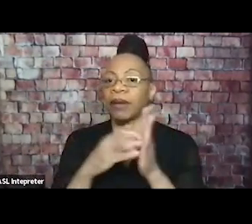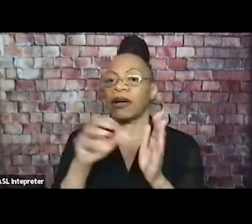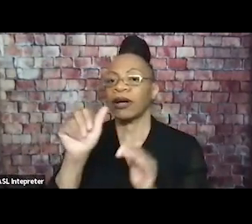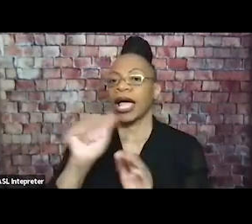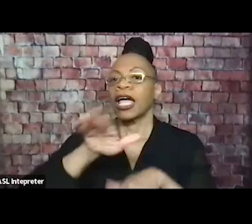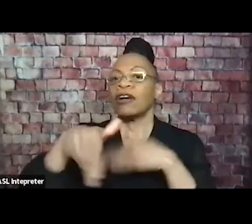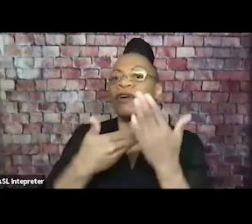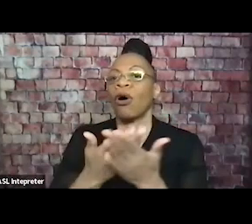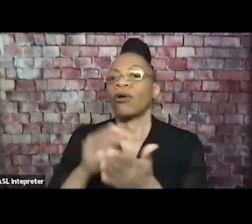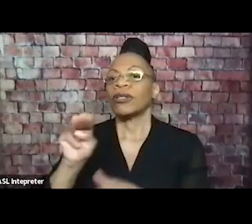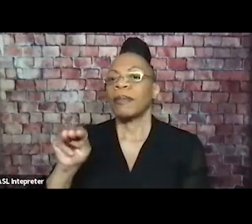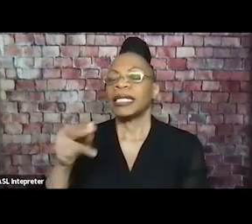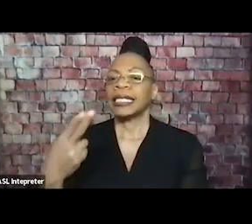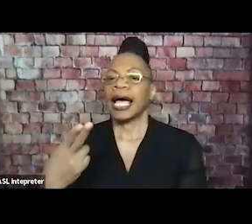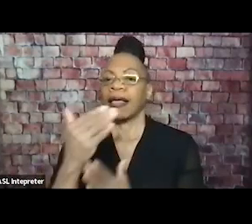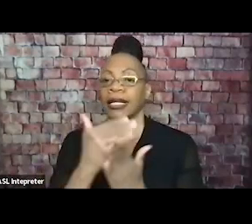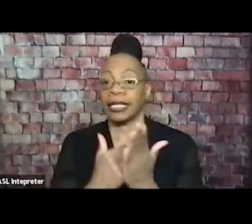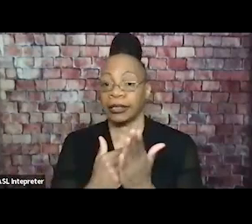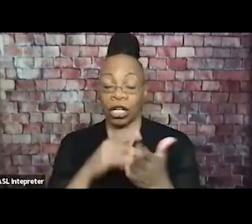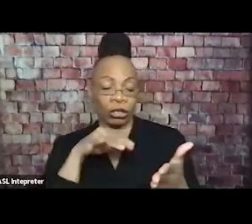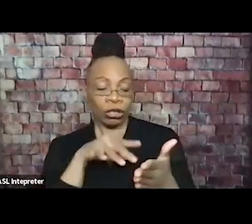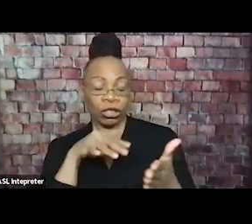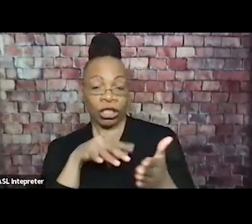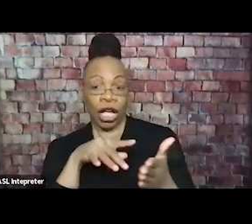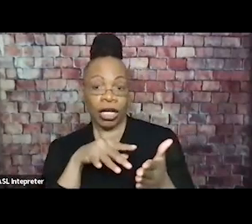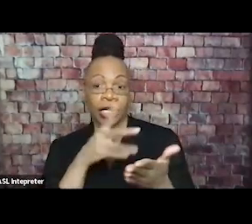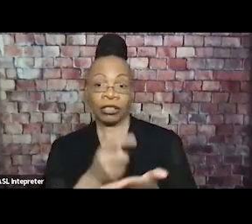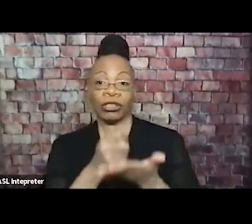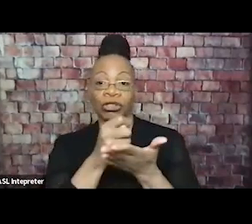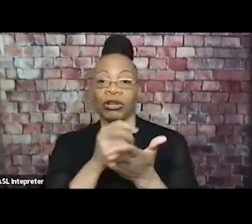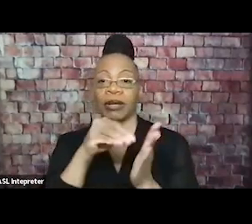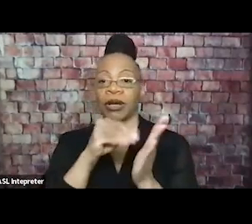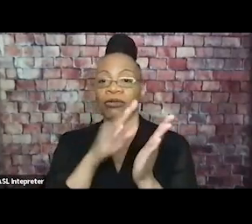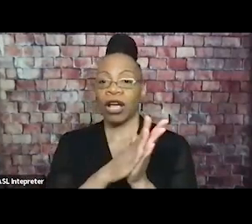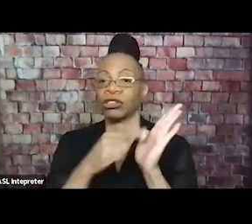So citing the treatment records to show this is when they receive treatment,